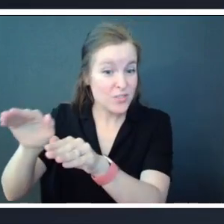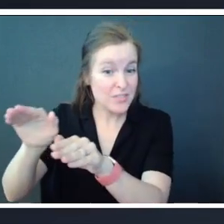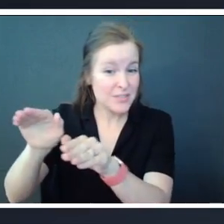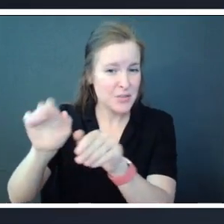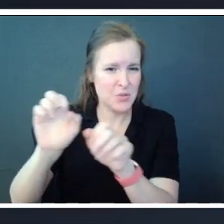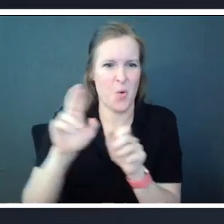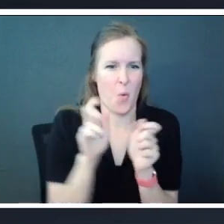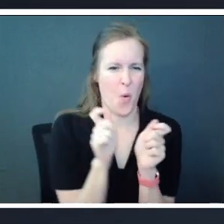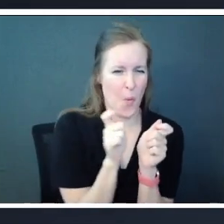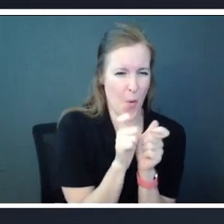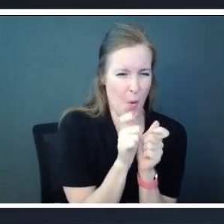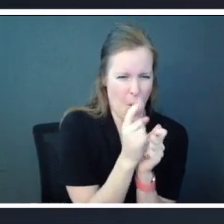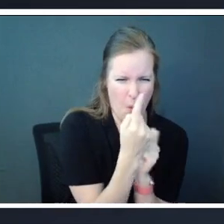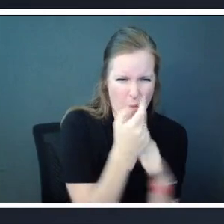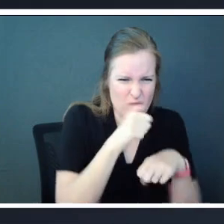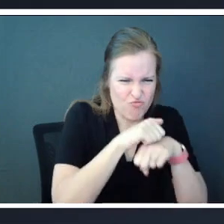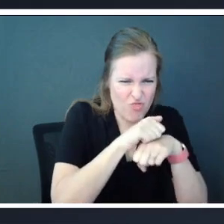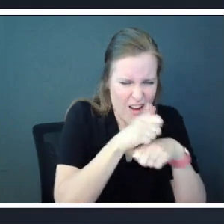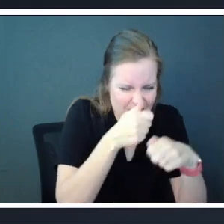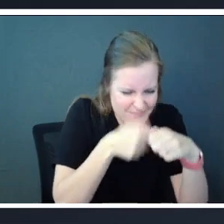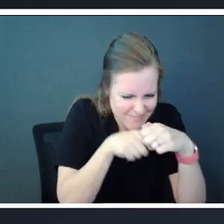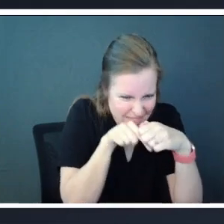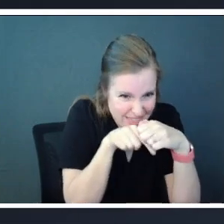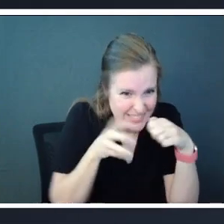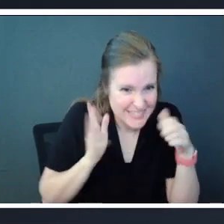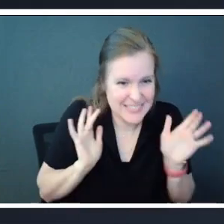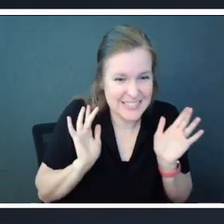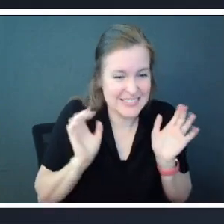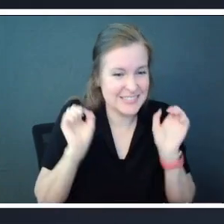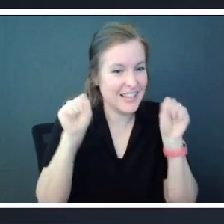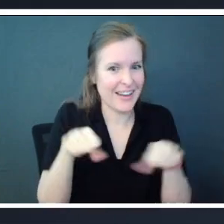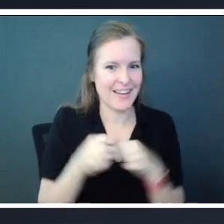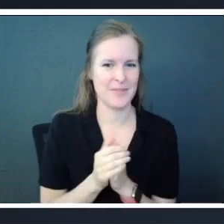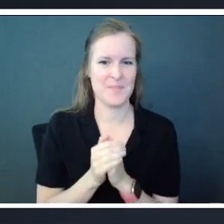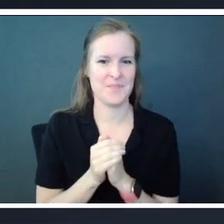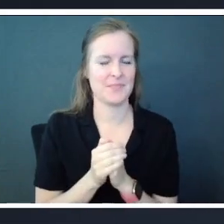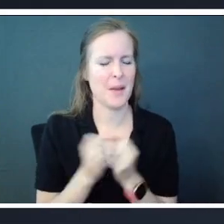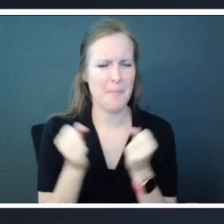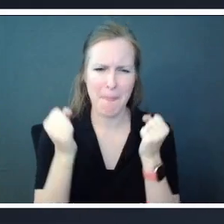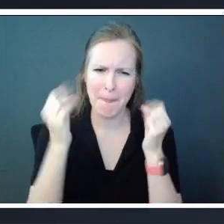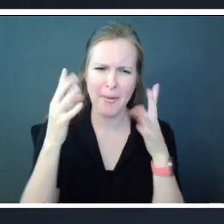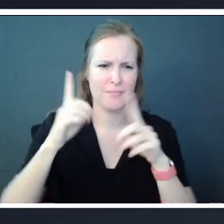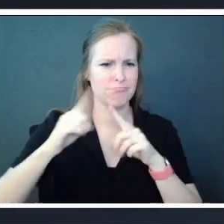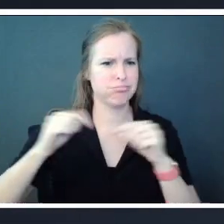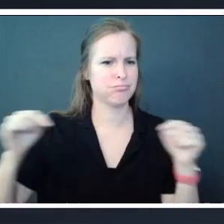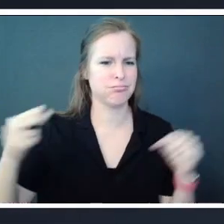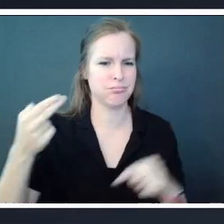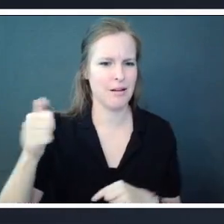one rock. There are many kinds of habitats that can be found on Earth. Here at the zoo,